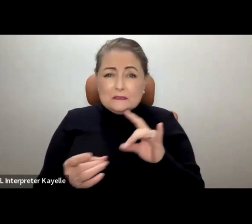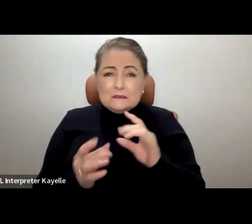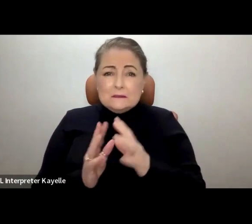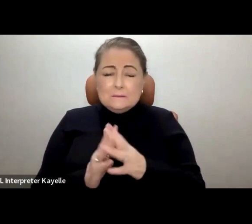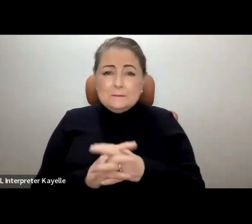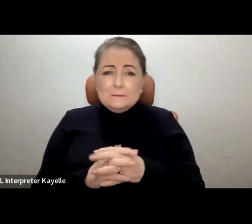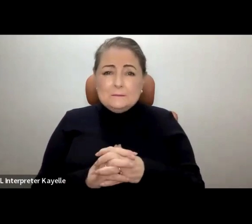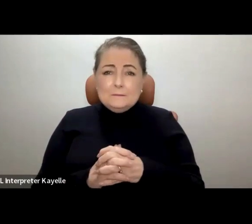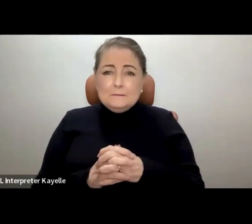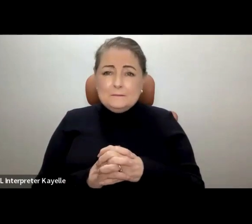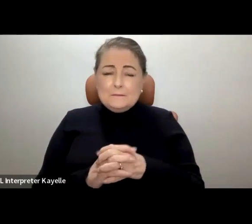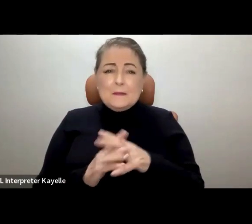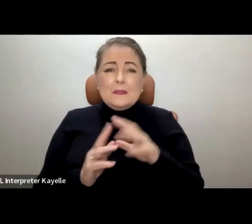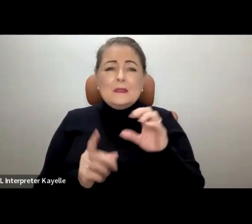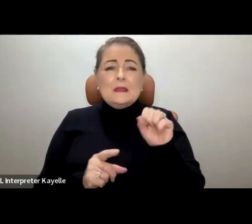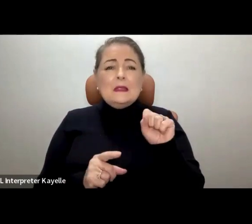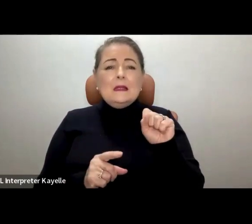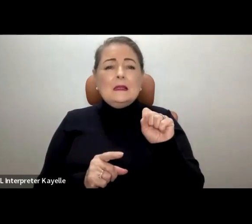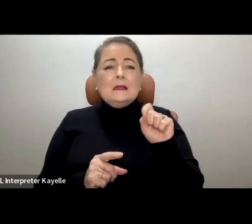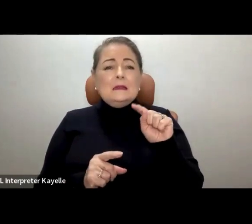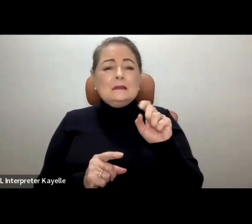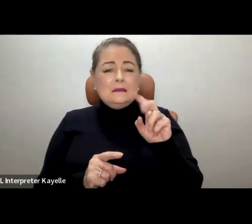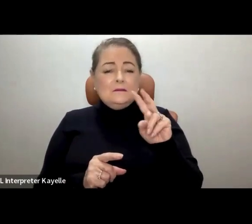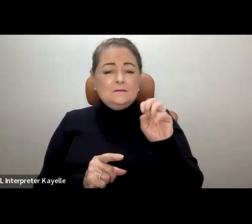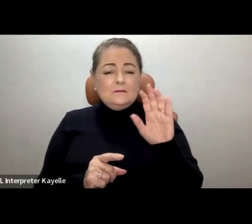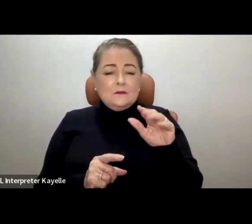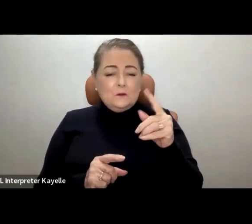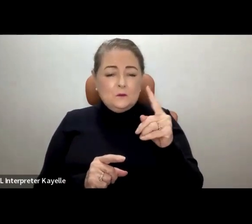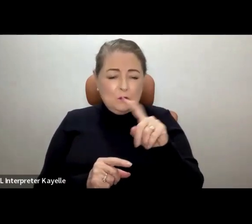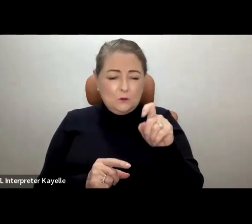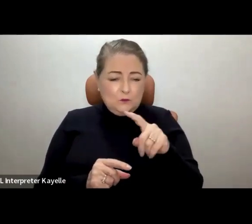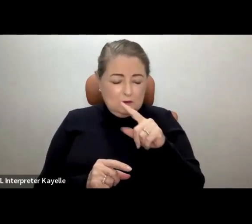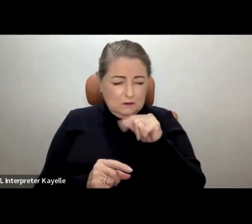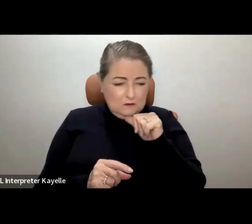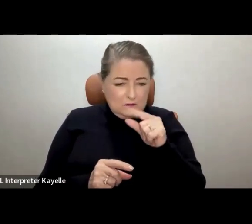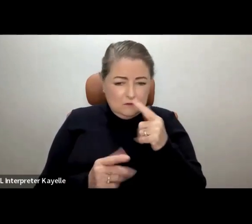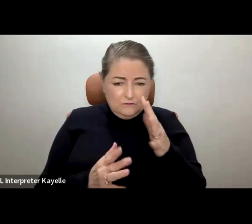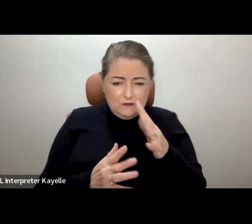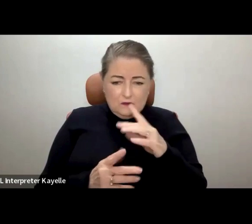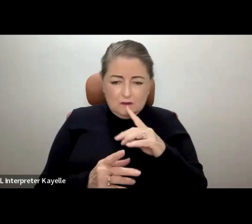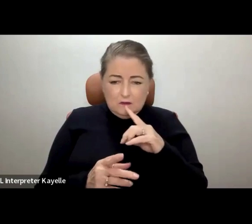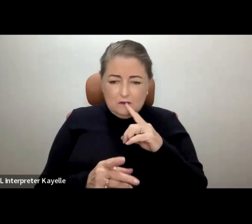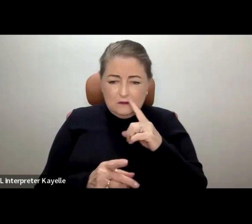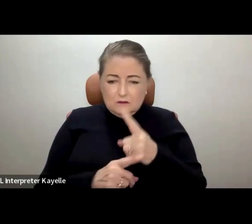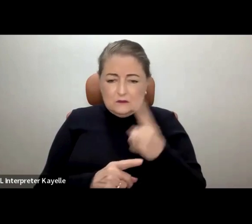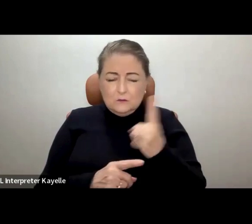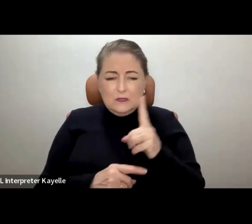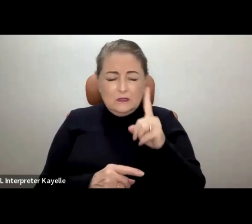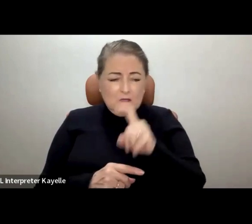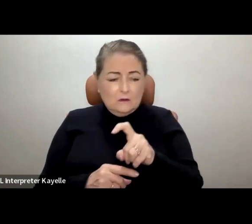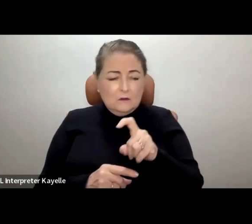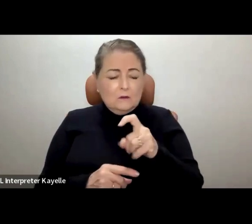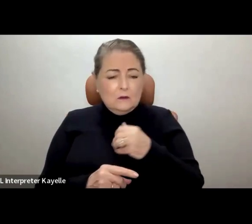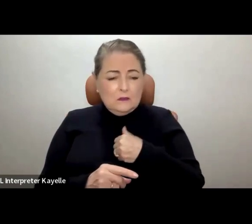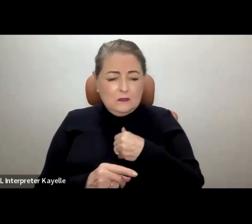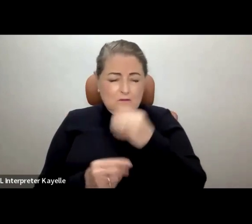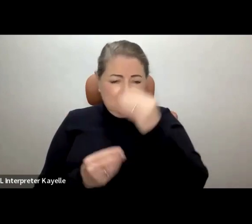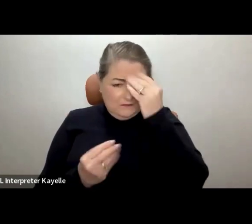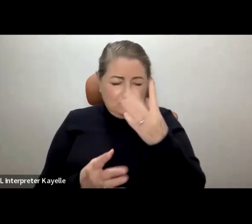[Tania Kalaitzidis] There is one question. I'm not sure if this was covered already. But Someone is asking, is there info for California on